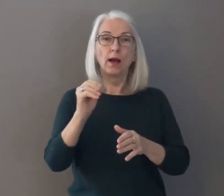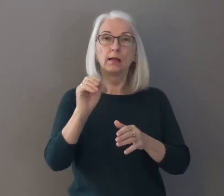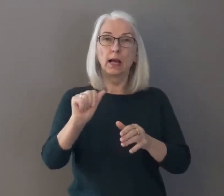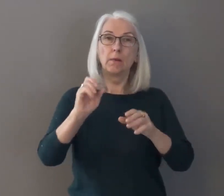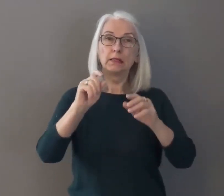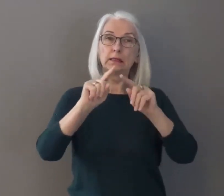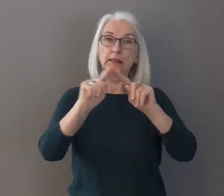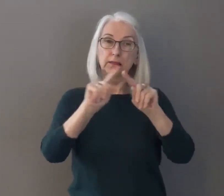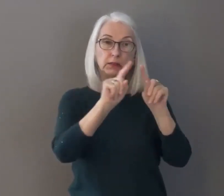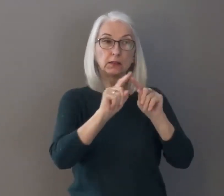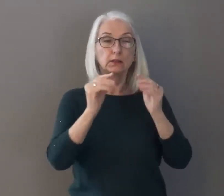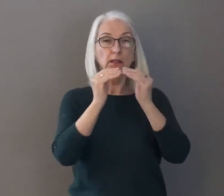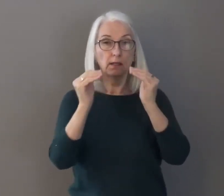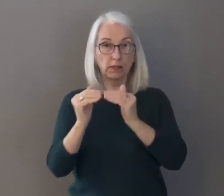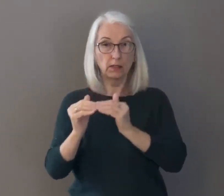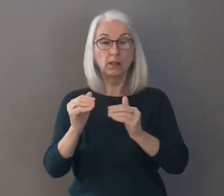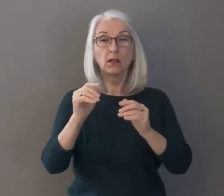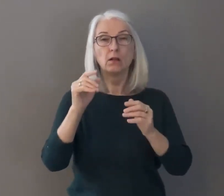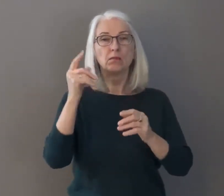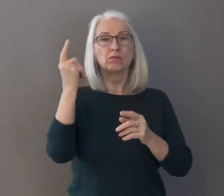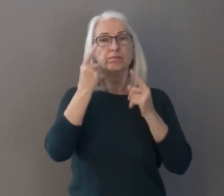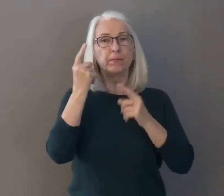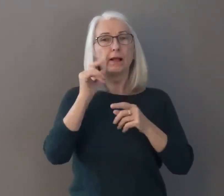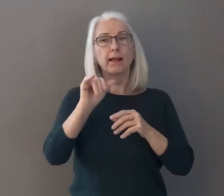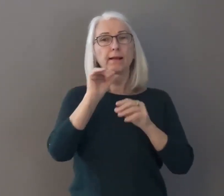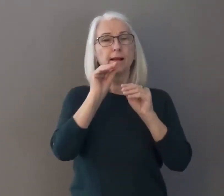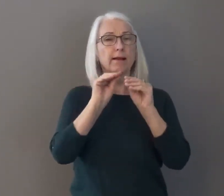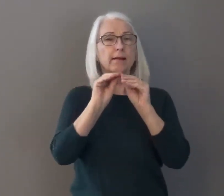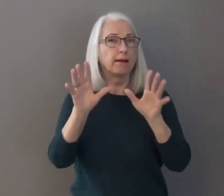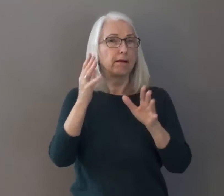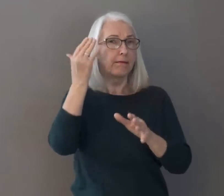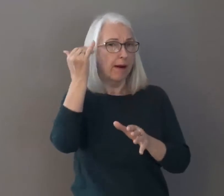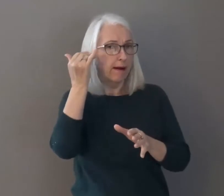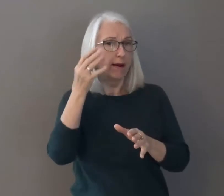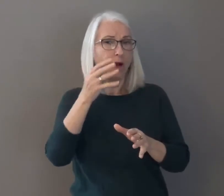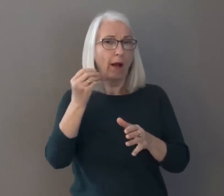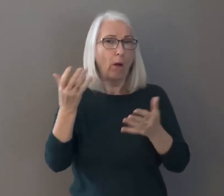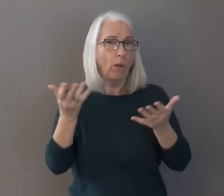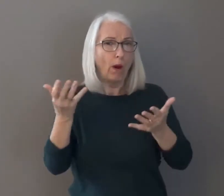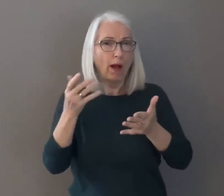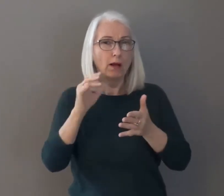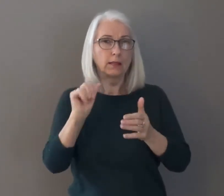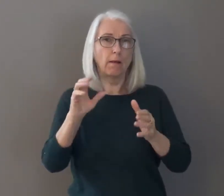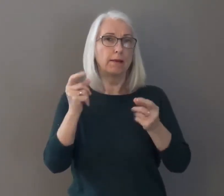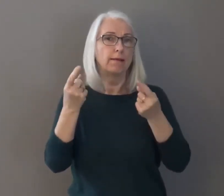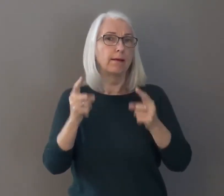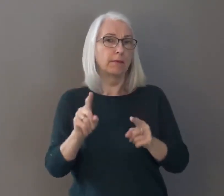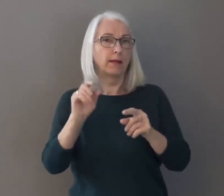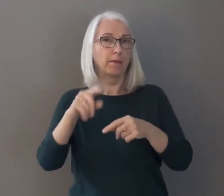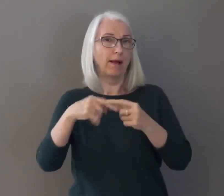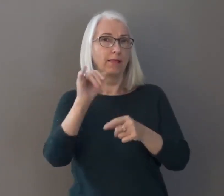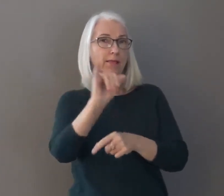at different levels, though it is not clear why or what can be done about it.